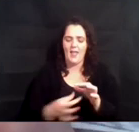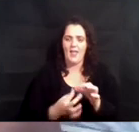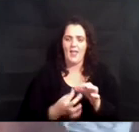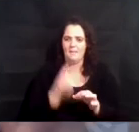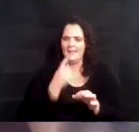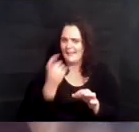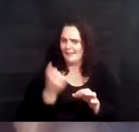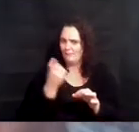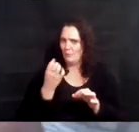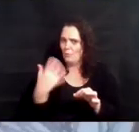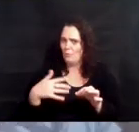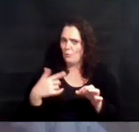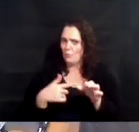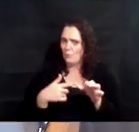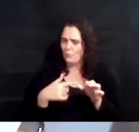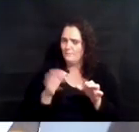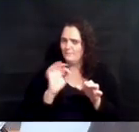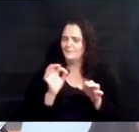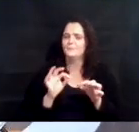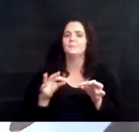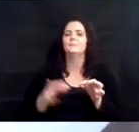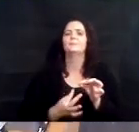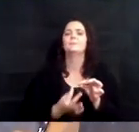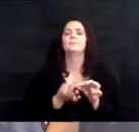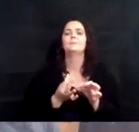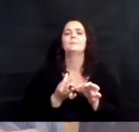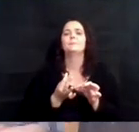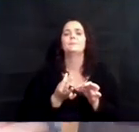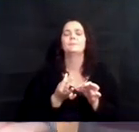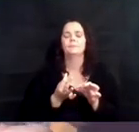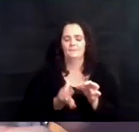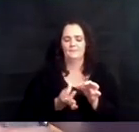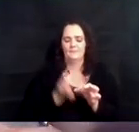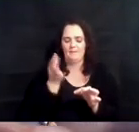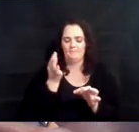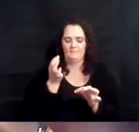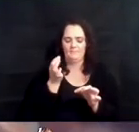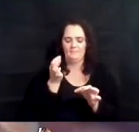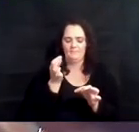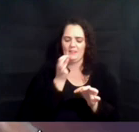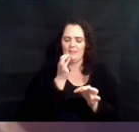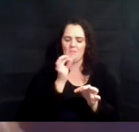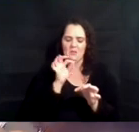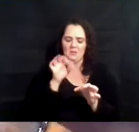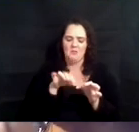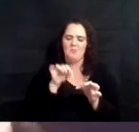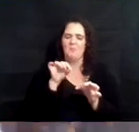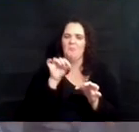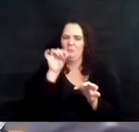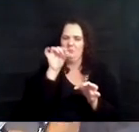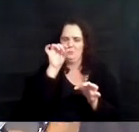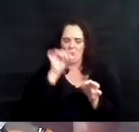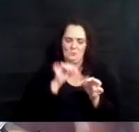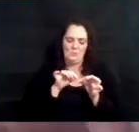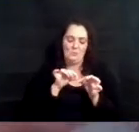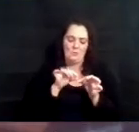through there, leave the tail of the thread hanging out, move over a tiny bit and then just go back down to the back.